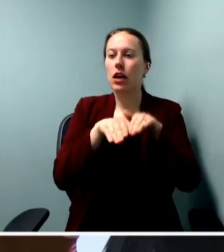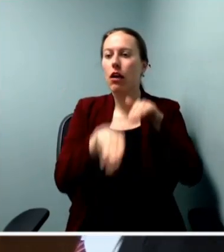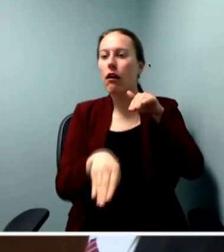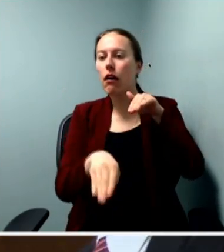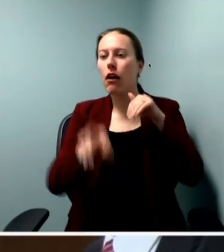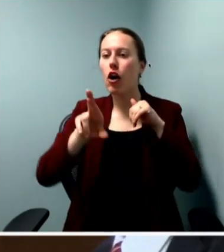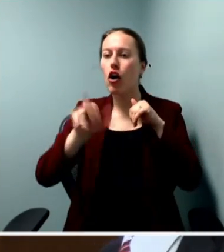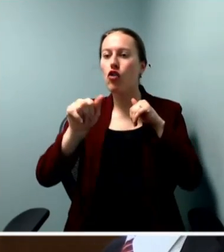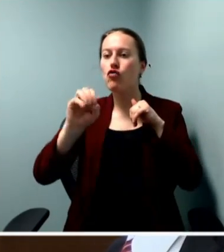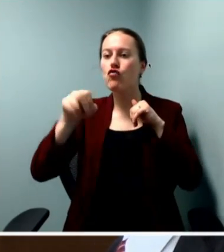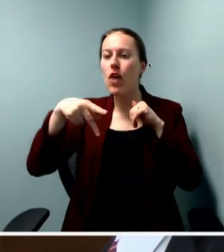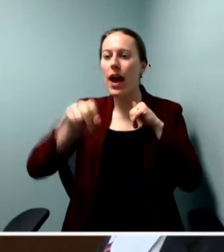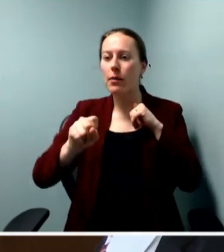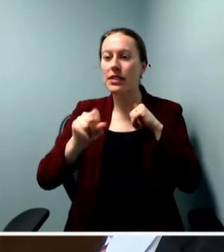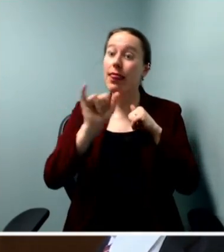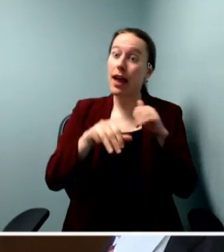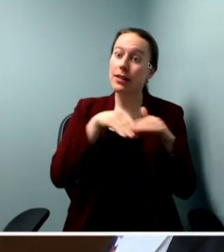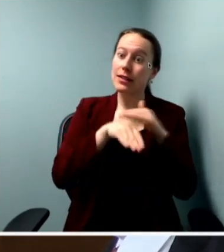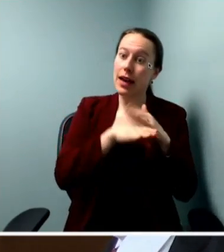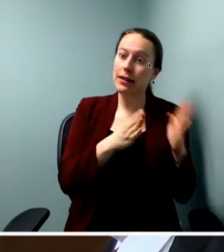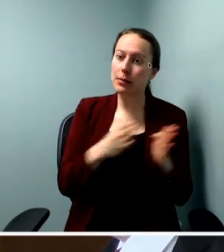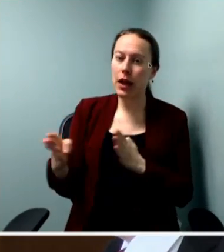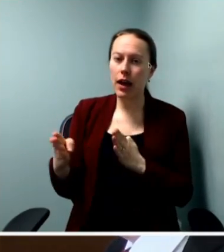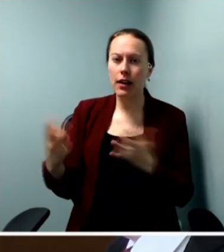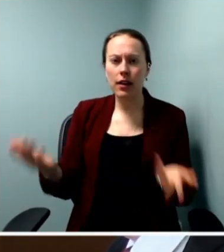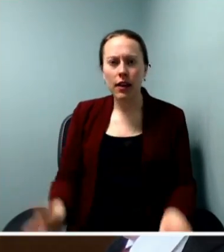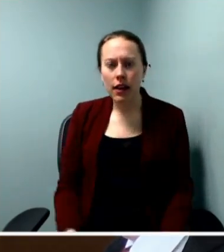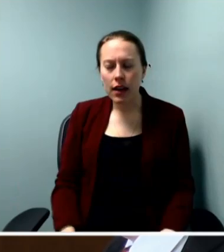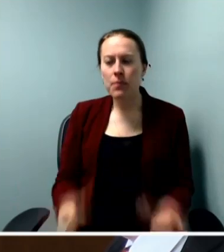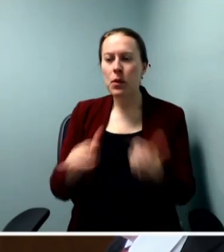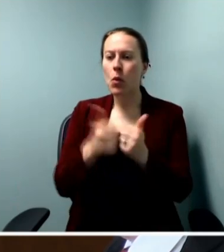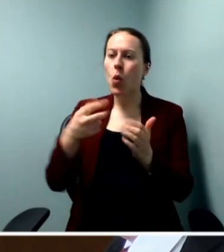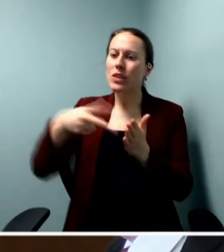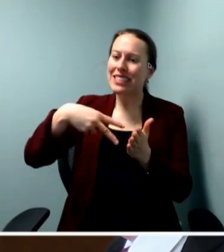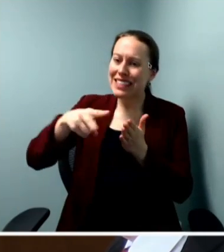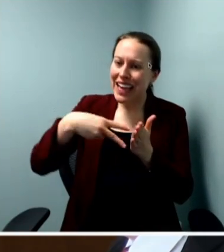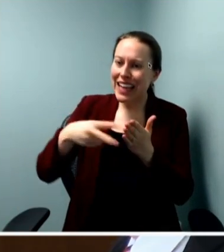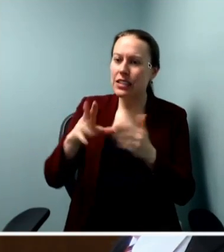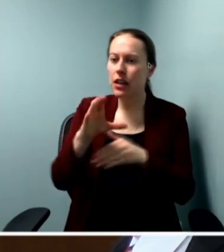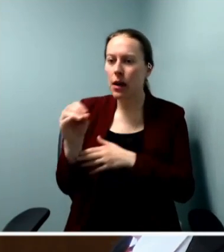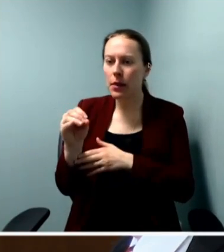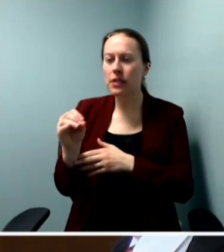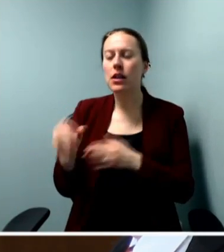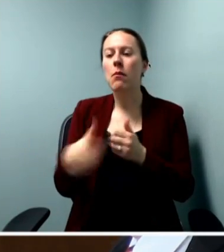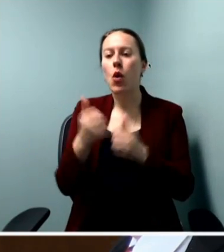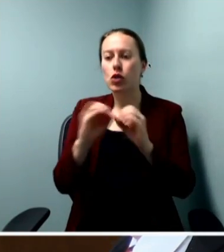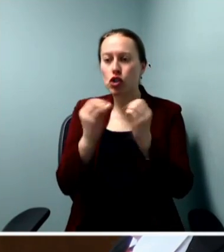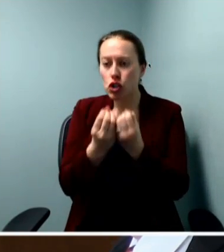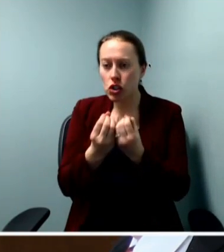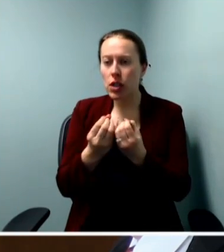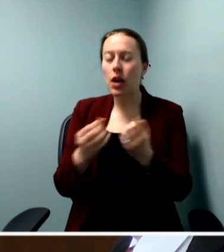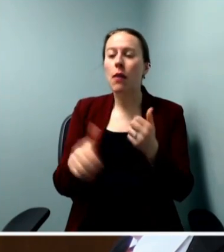Most arts organizations, most dance companies, most museums, are completely hostile towards people with disabilities,